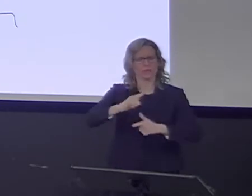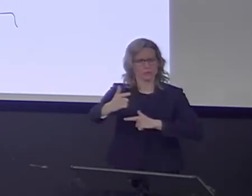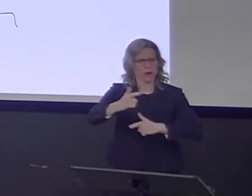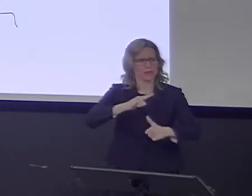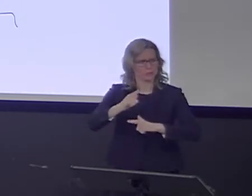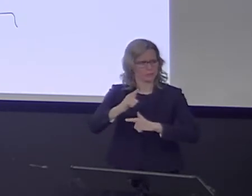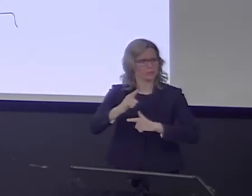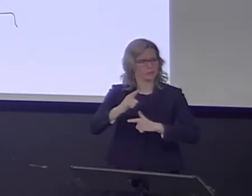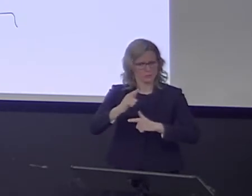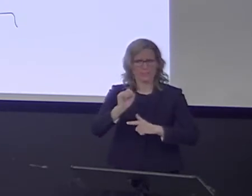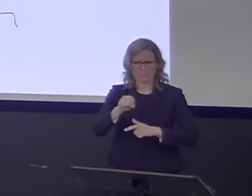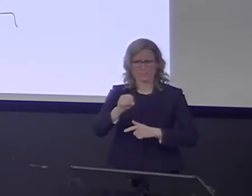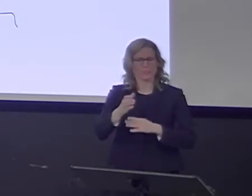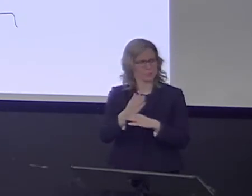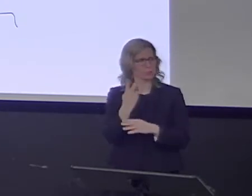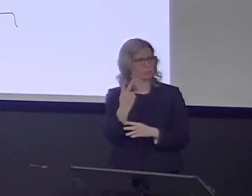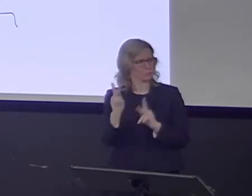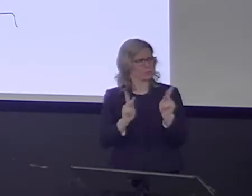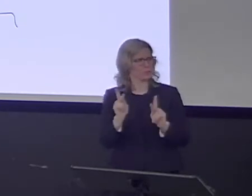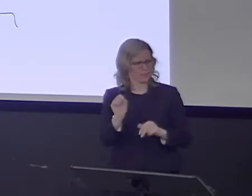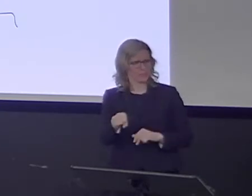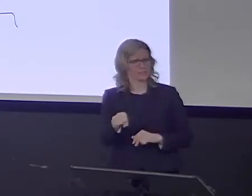If we saw that they were not aligned